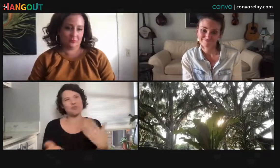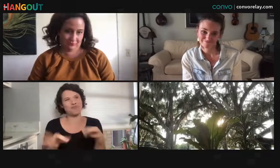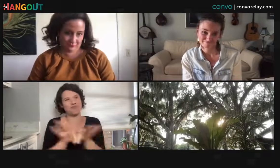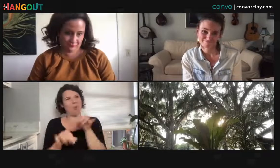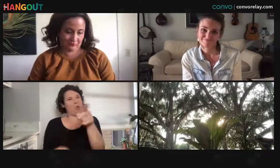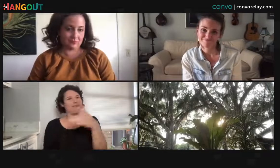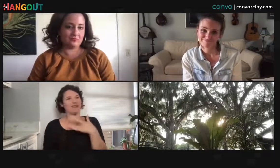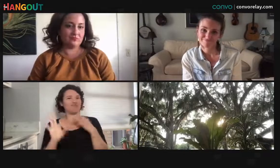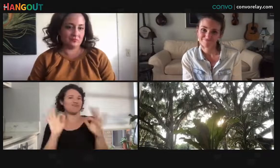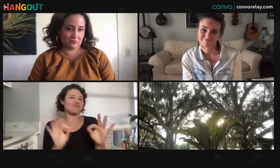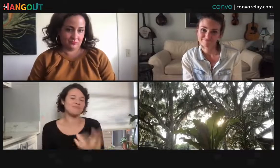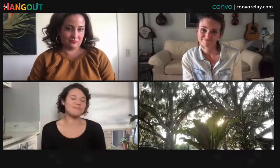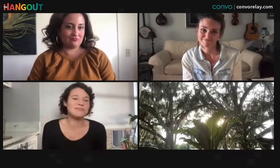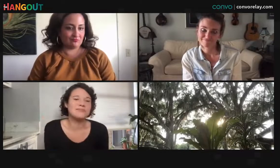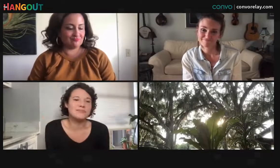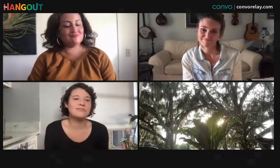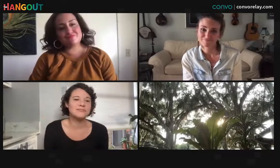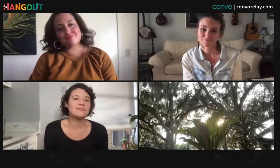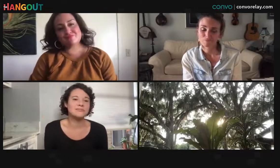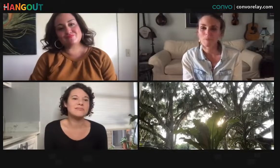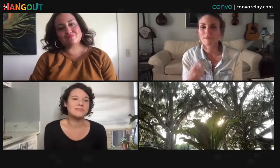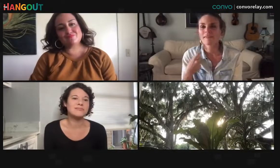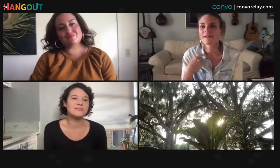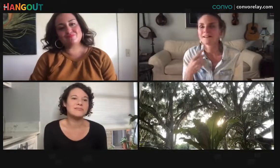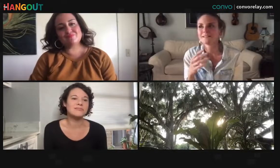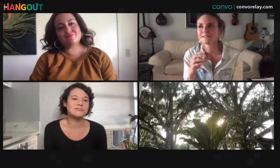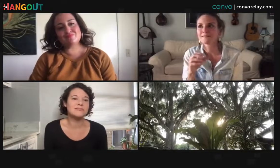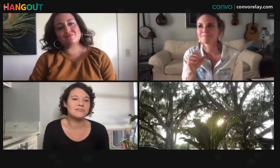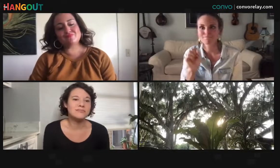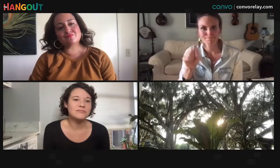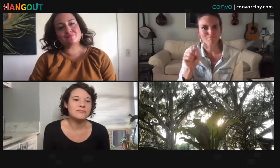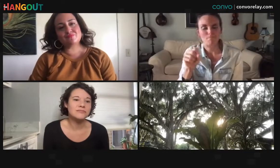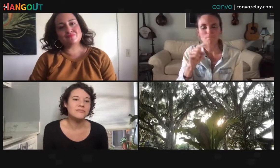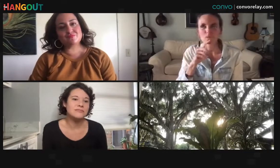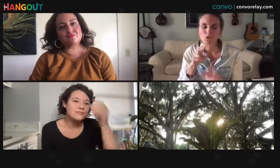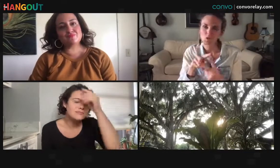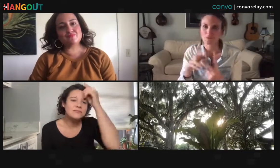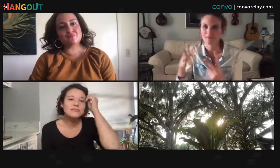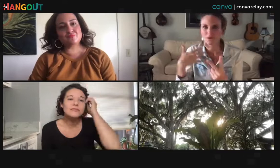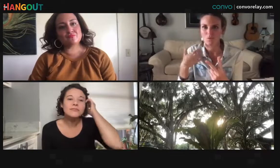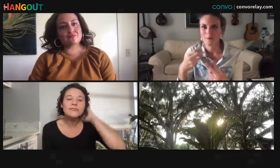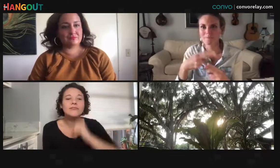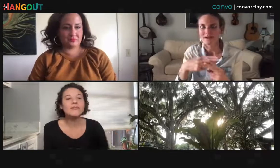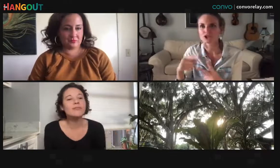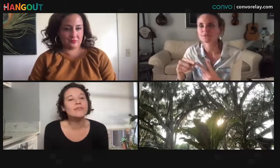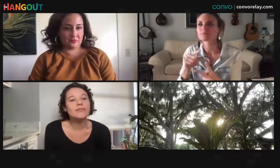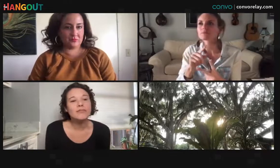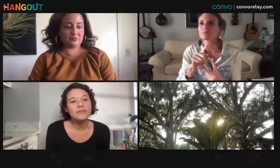or nature therapy can be supplemental to other types of treatments or therapies or it can be exactly what you need it's up to you